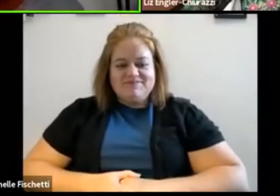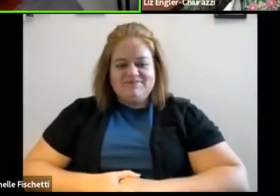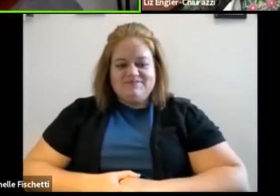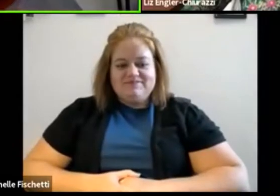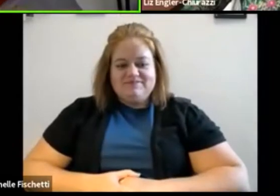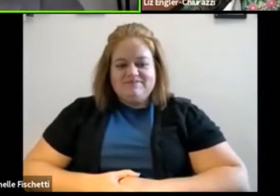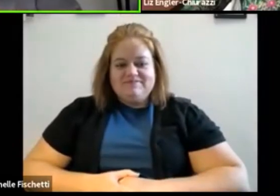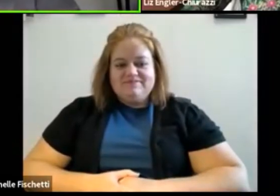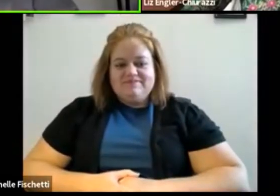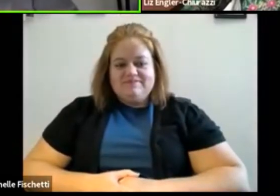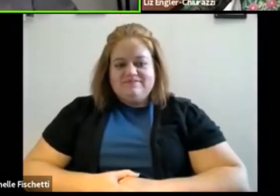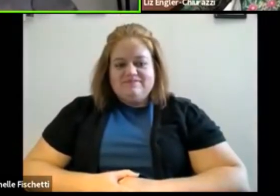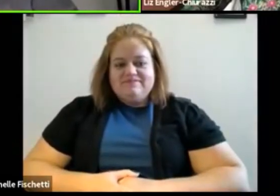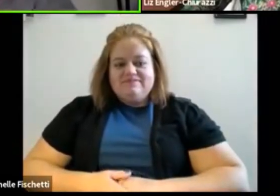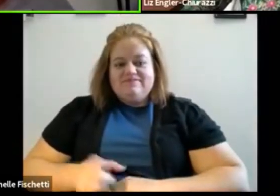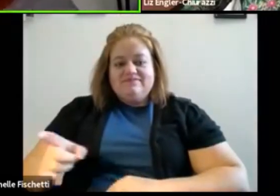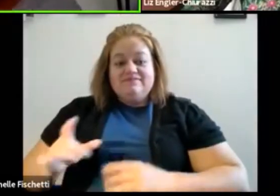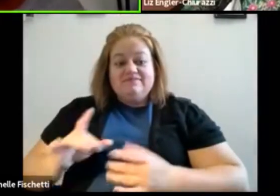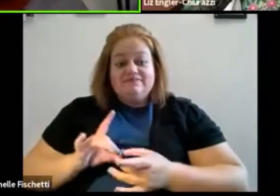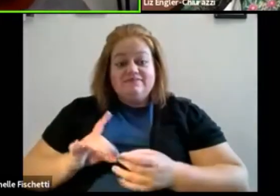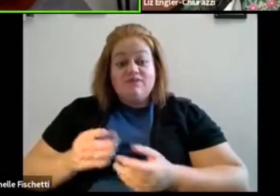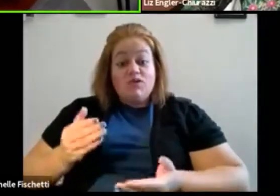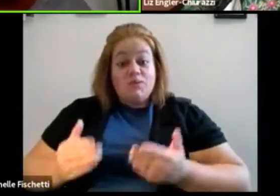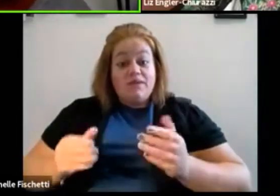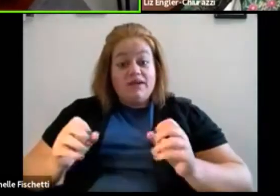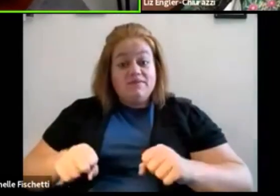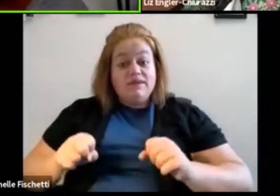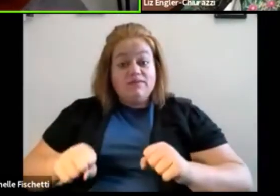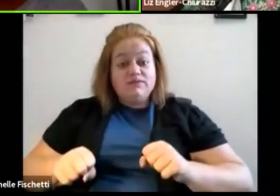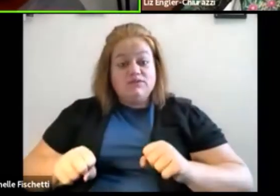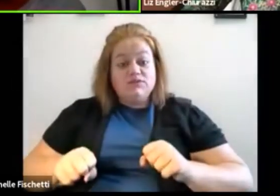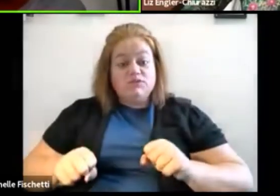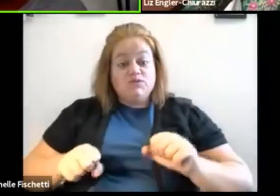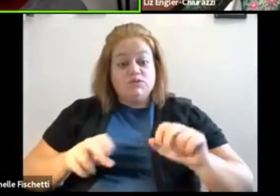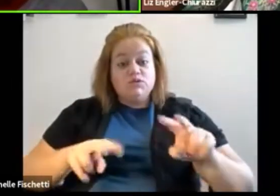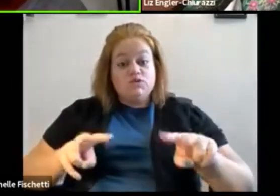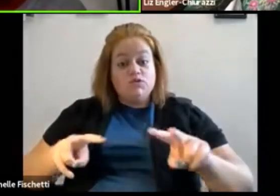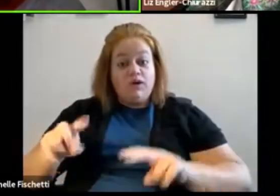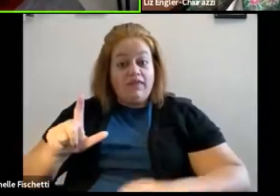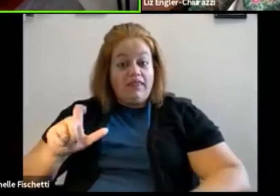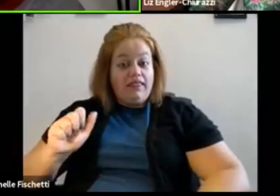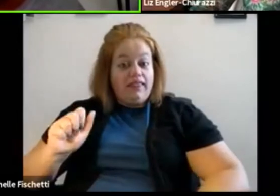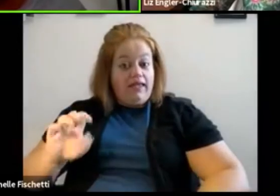said that you might be able to take us on a tour of your lab and I think kind